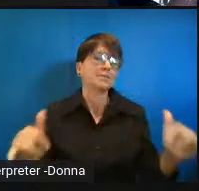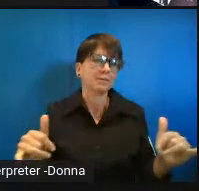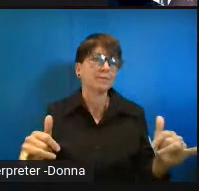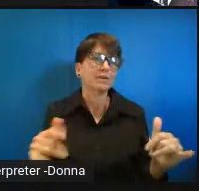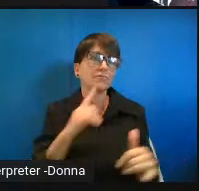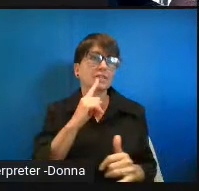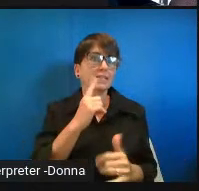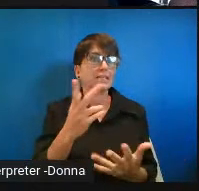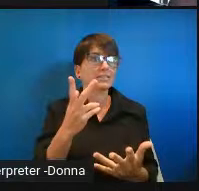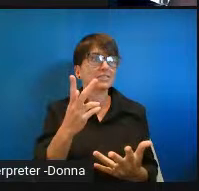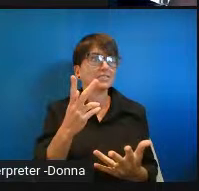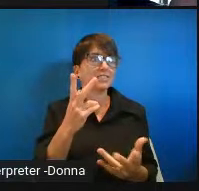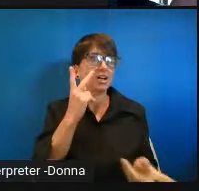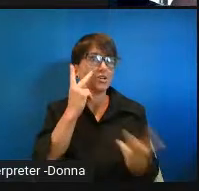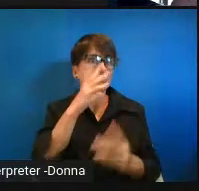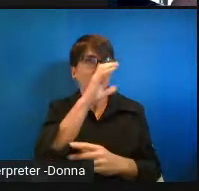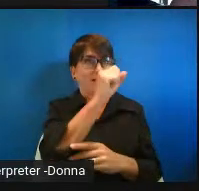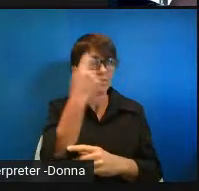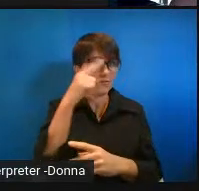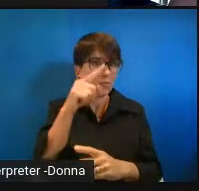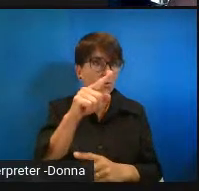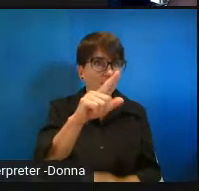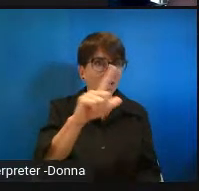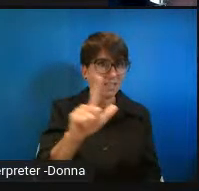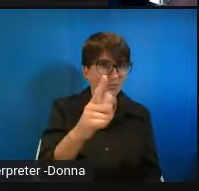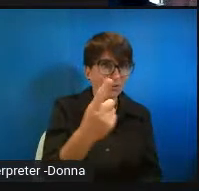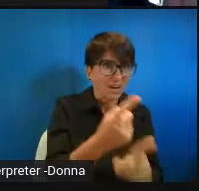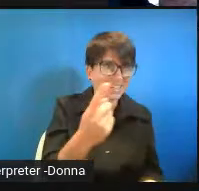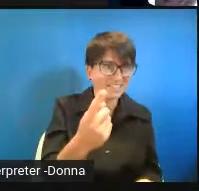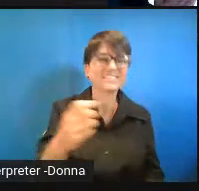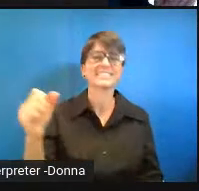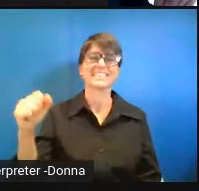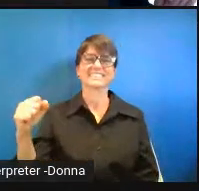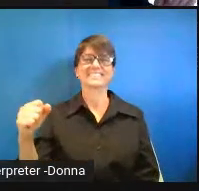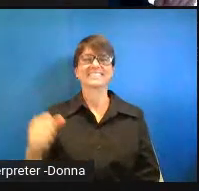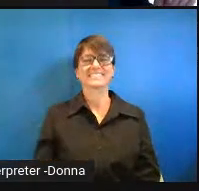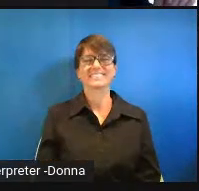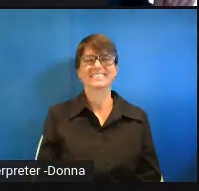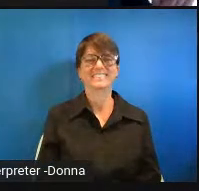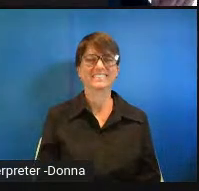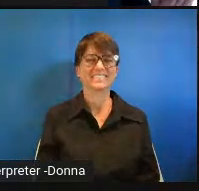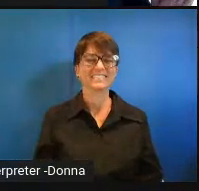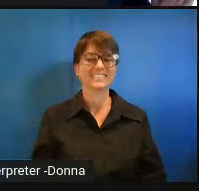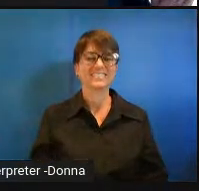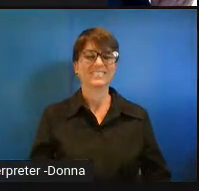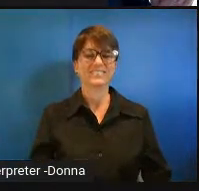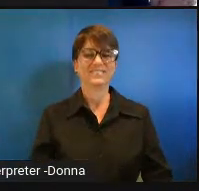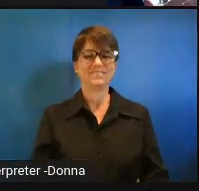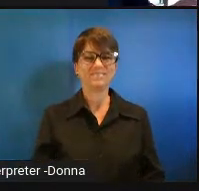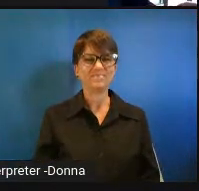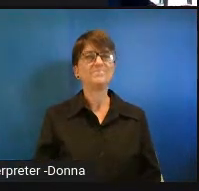technically fully accessible or usable or all at the same time. It is incredibly attractive to Lazar, right?